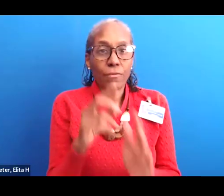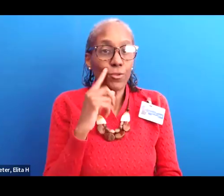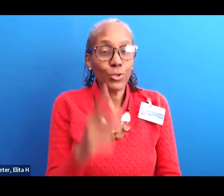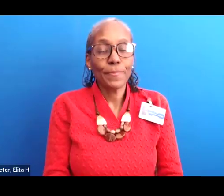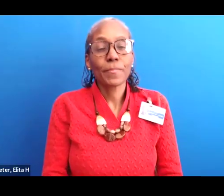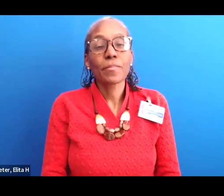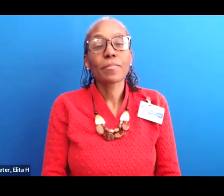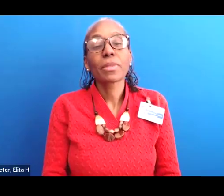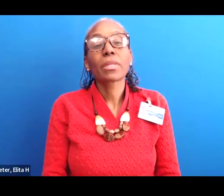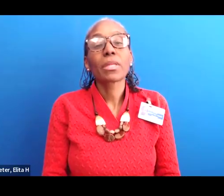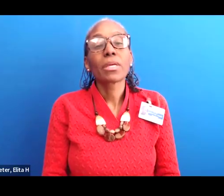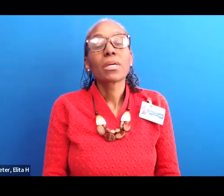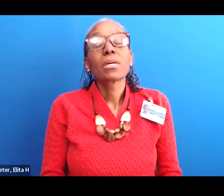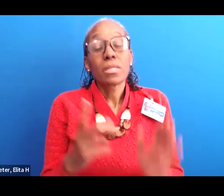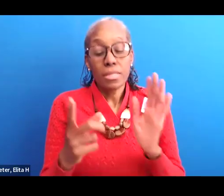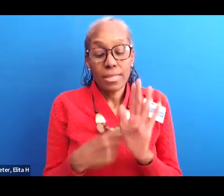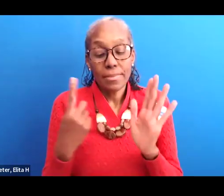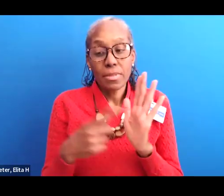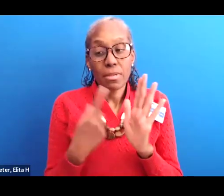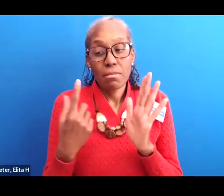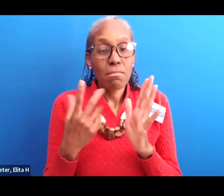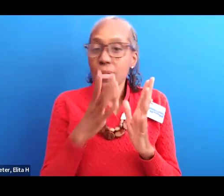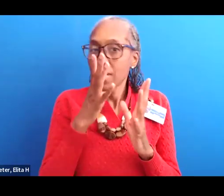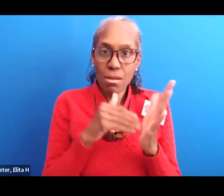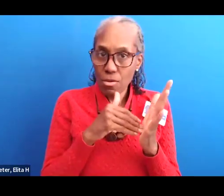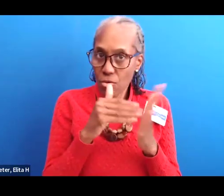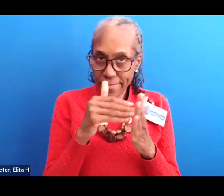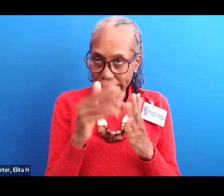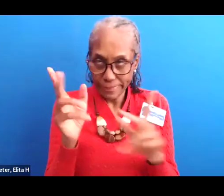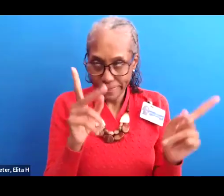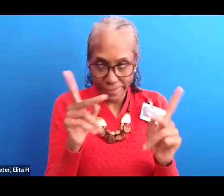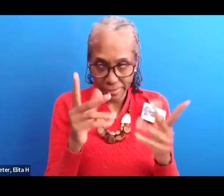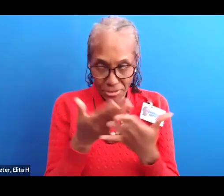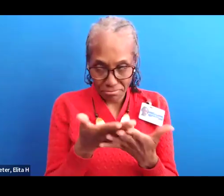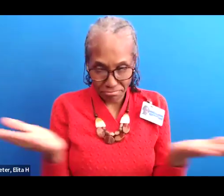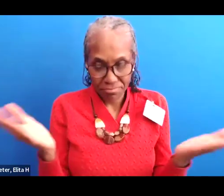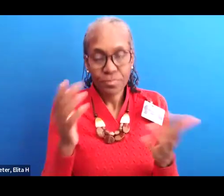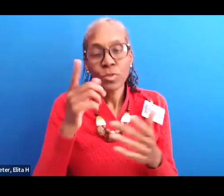Now, sometimes not a lot of people, but you're at the C5